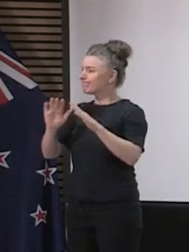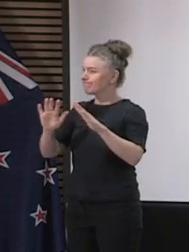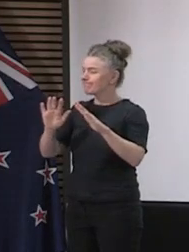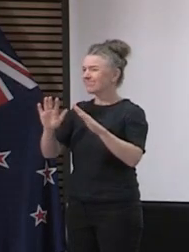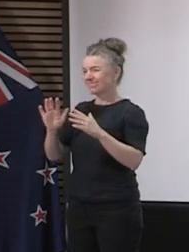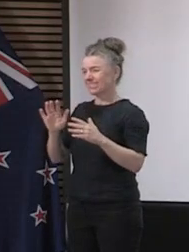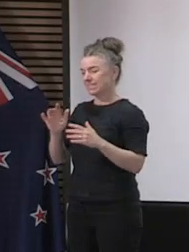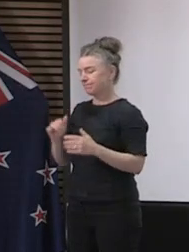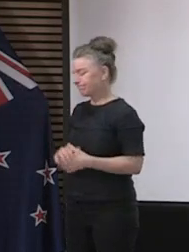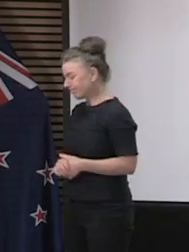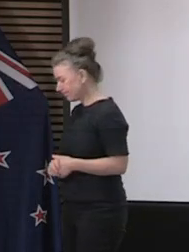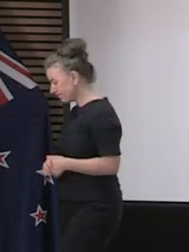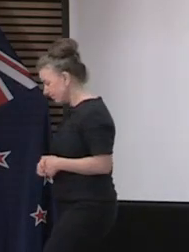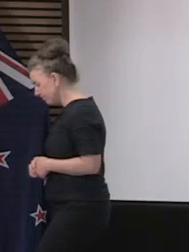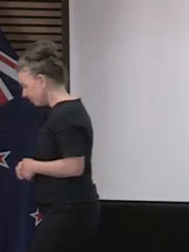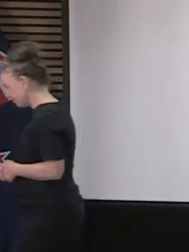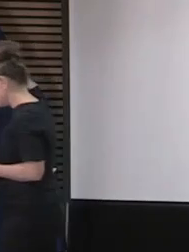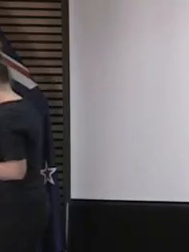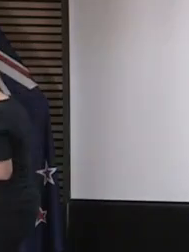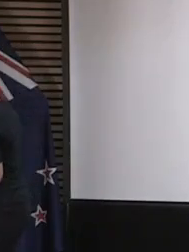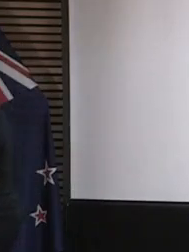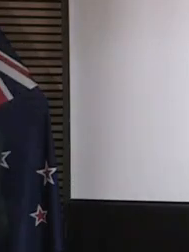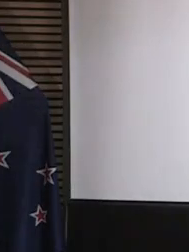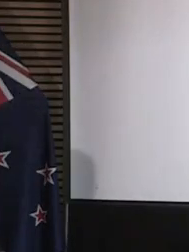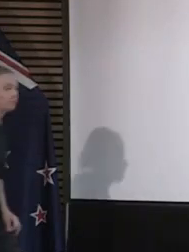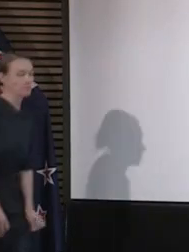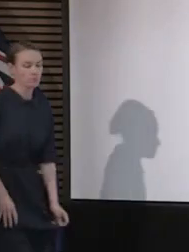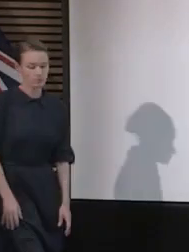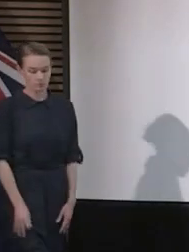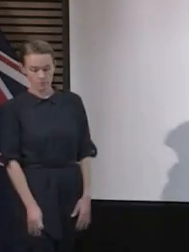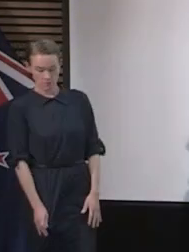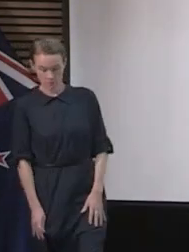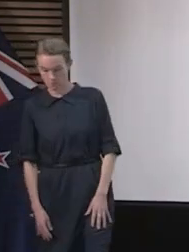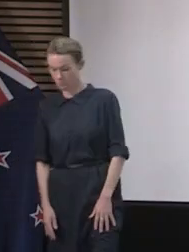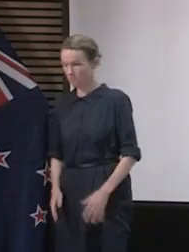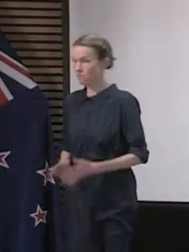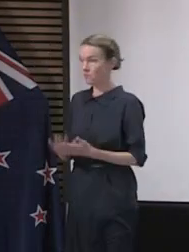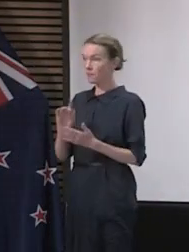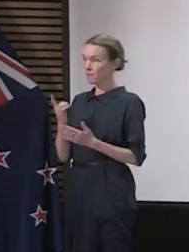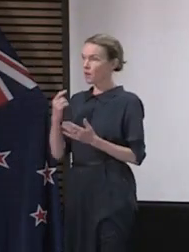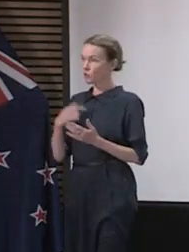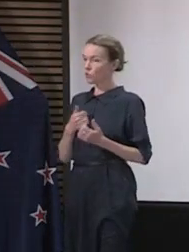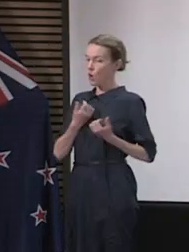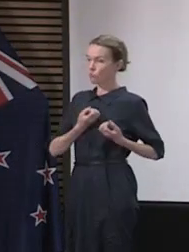confidently, down through our alert level system. At the same time we're very prepared,